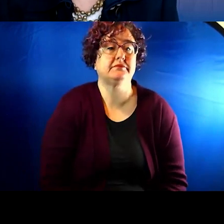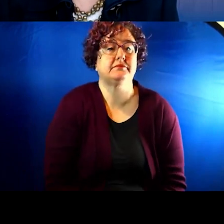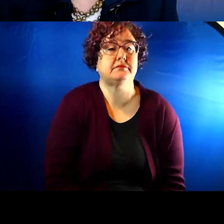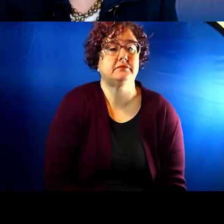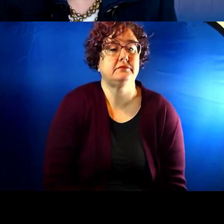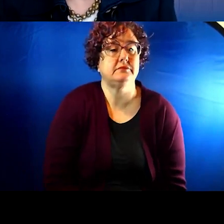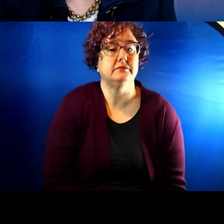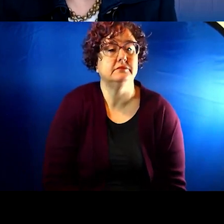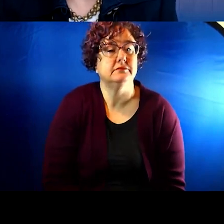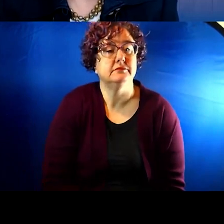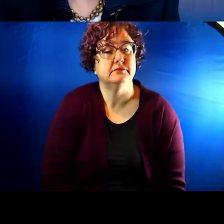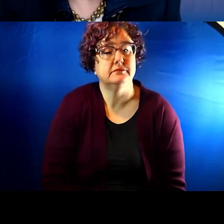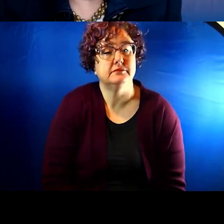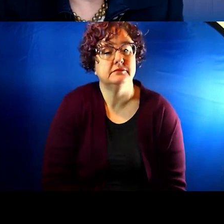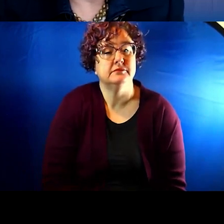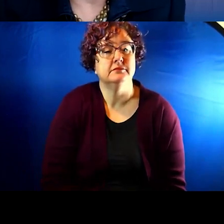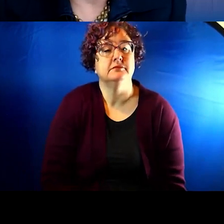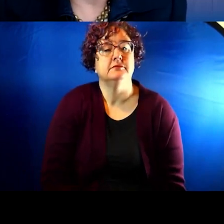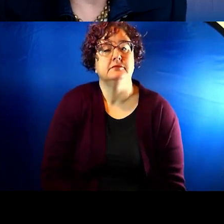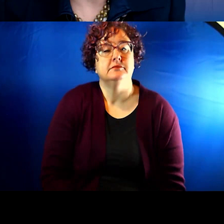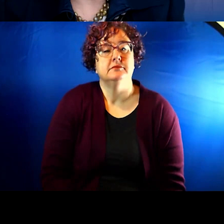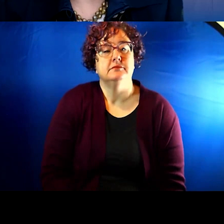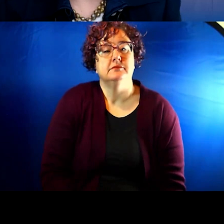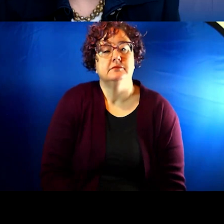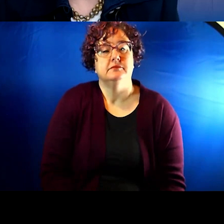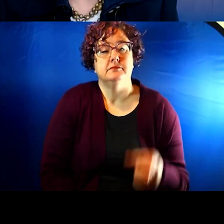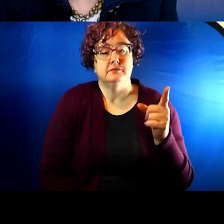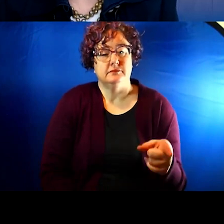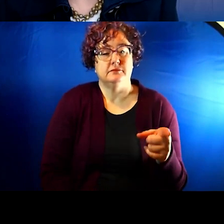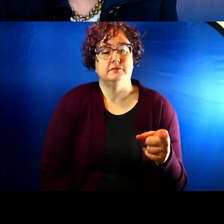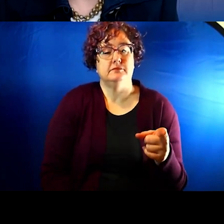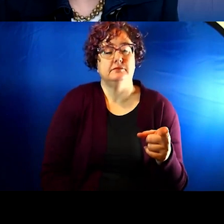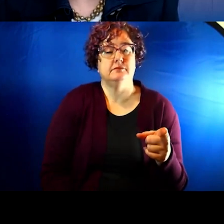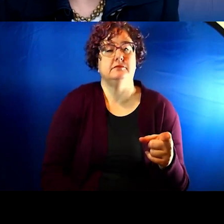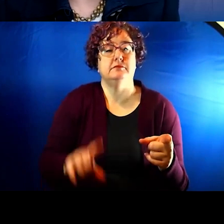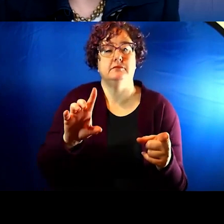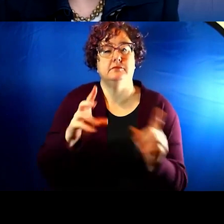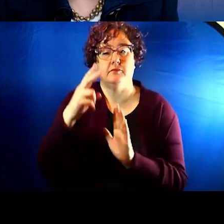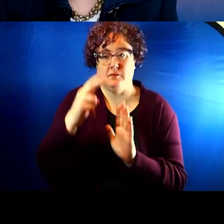ALONG THESE SAME LINES, 911 CALLS ARE REROUTED.